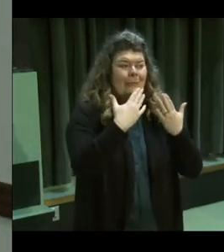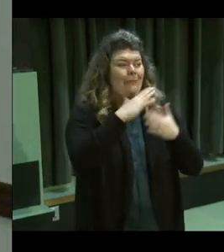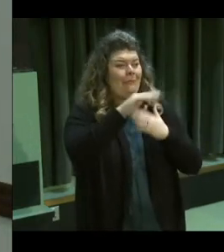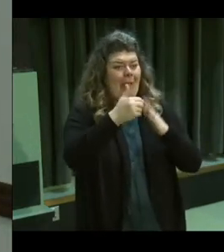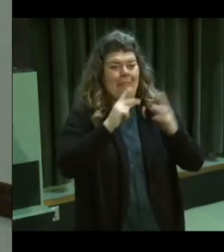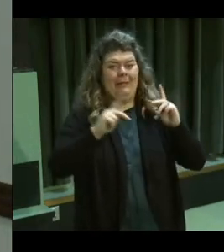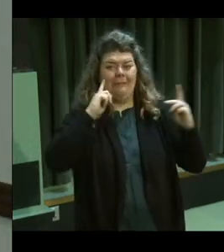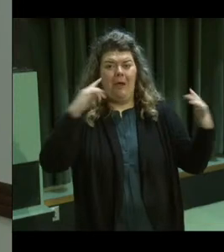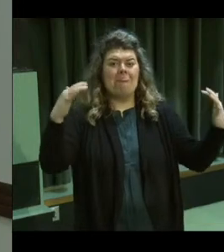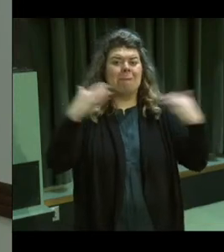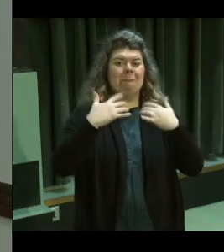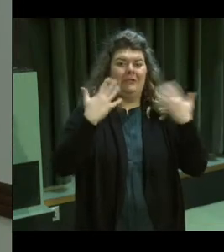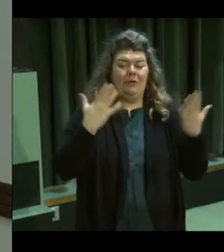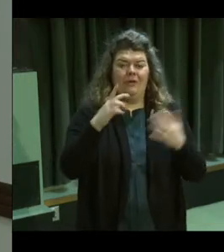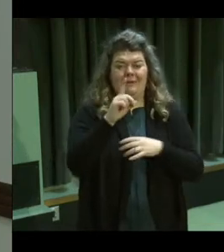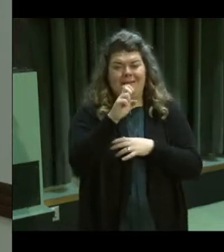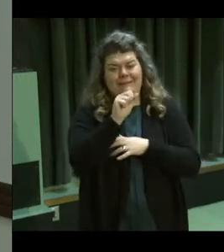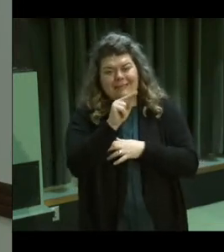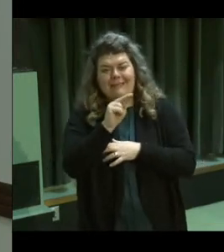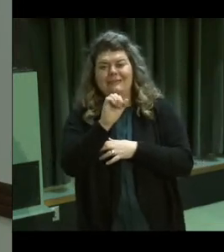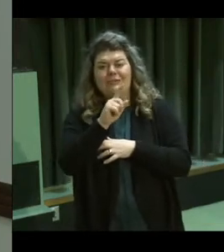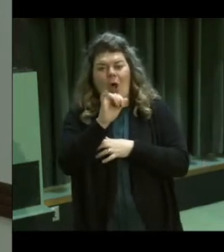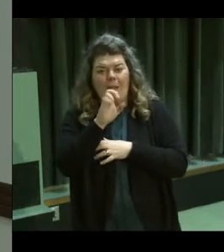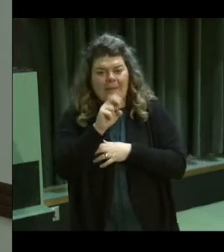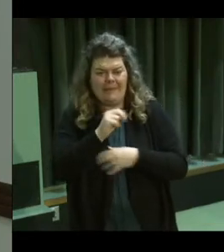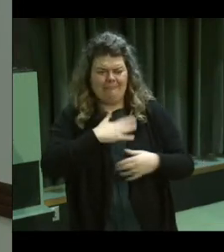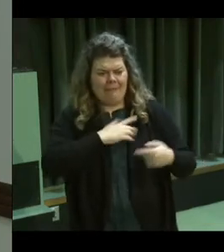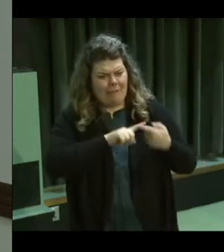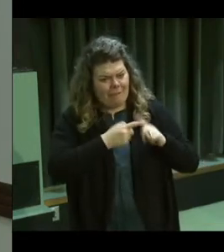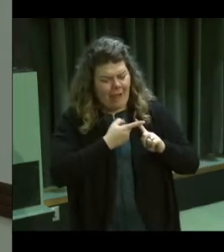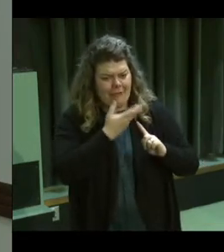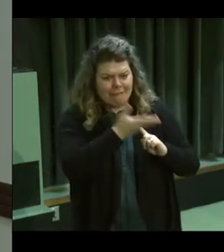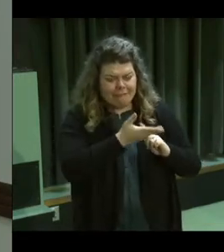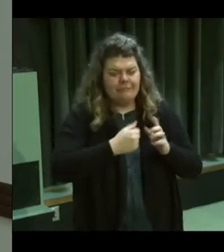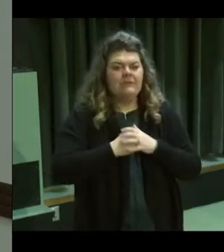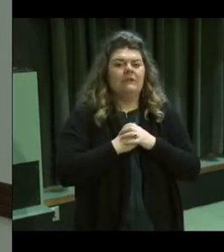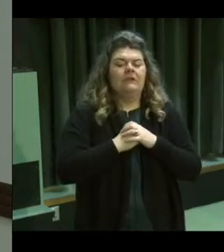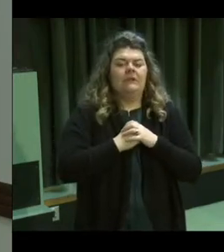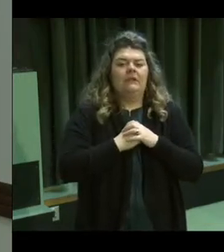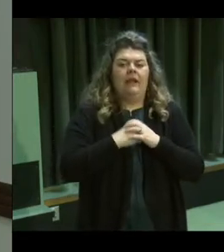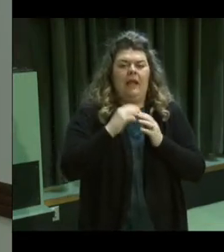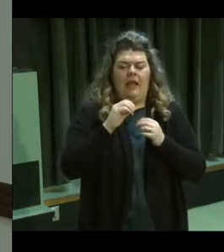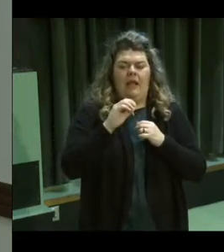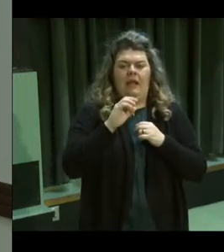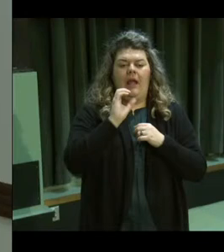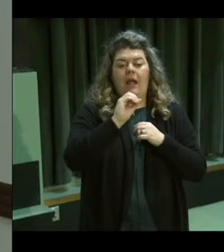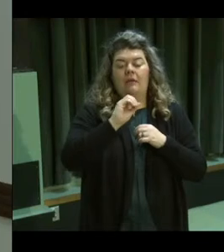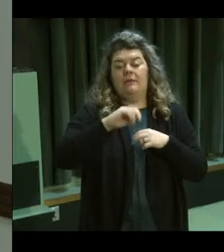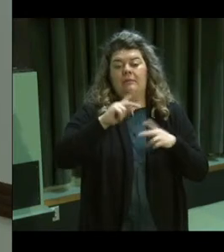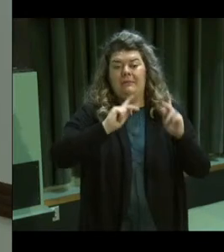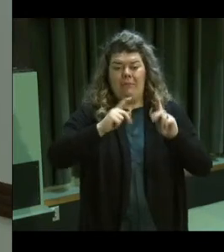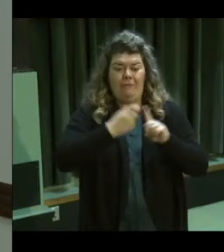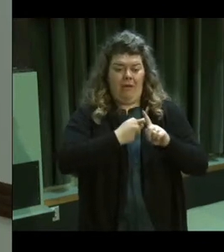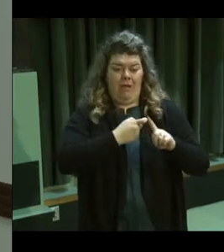wanted to thank everybody as well, Dean Solomon, my friend,